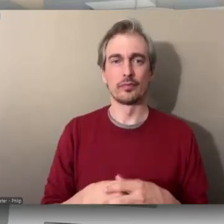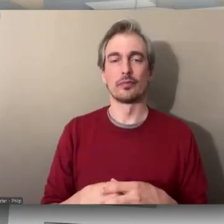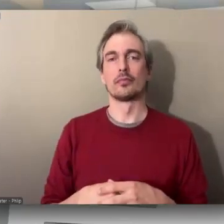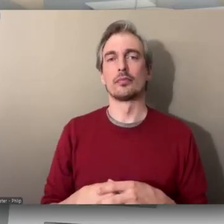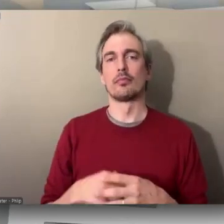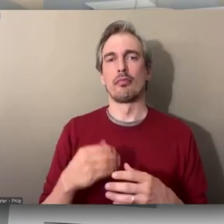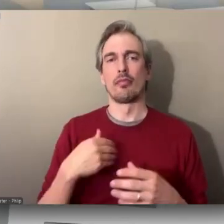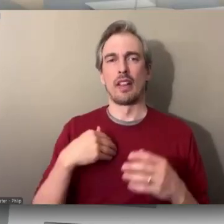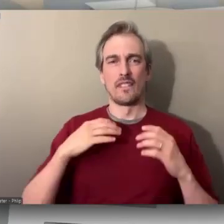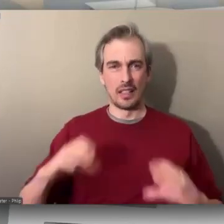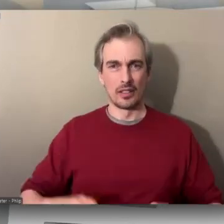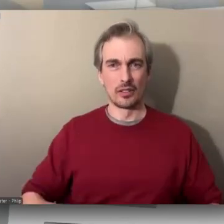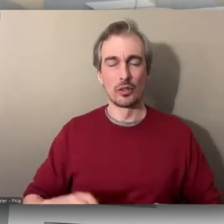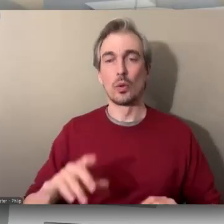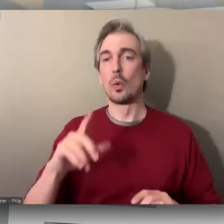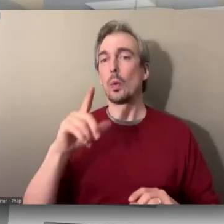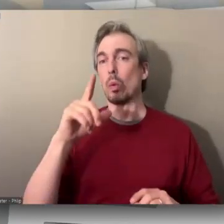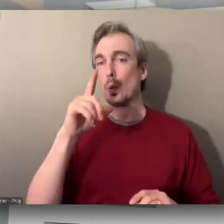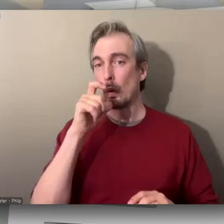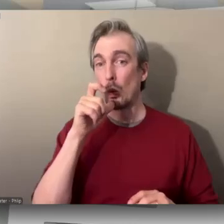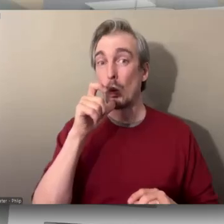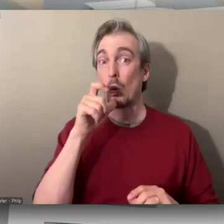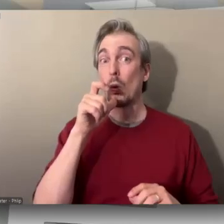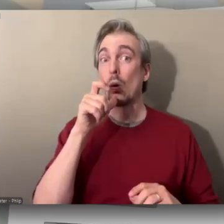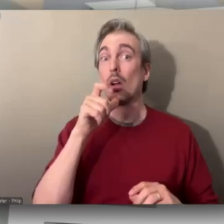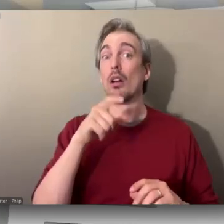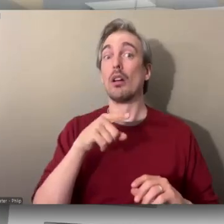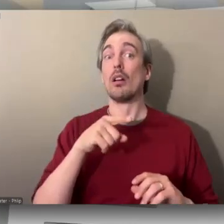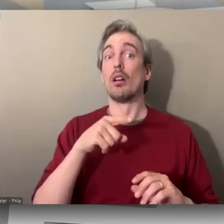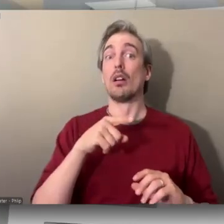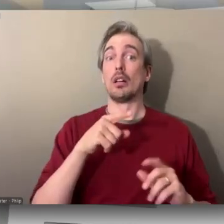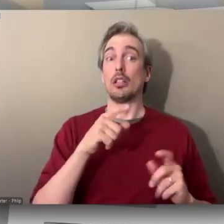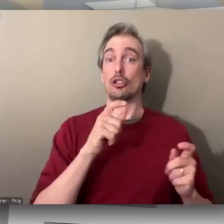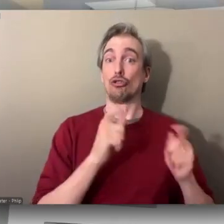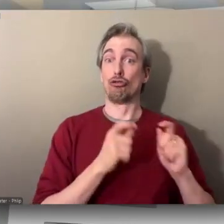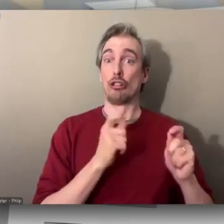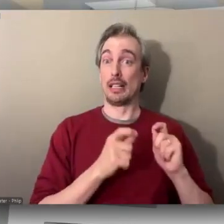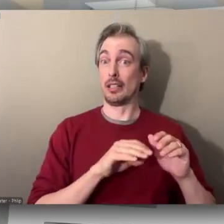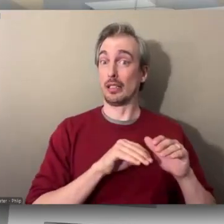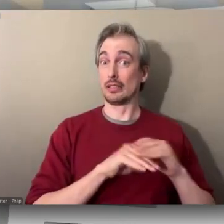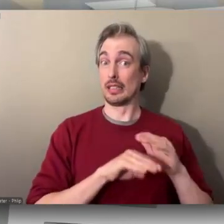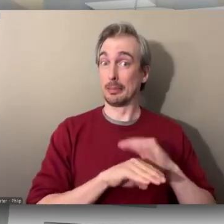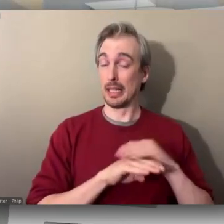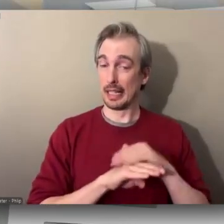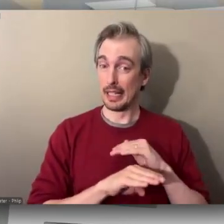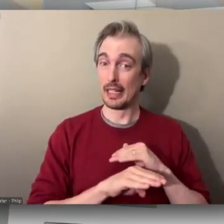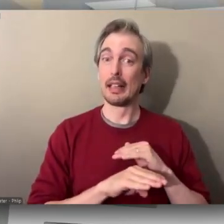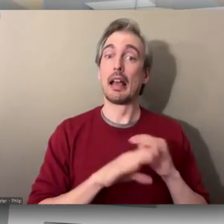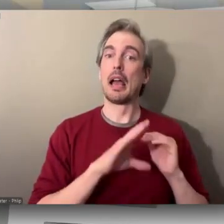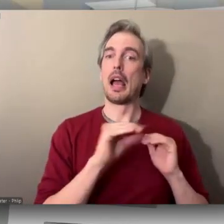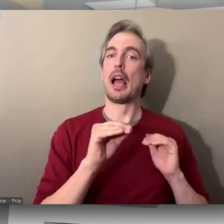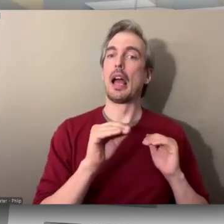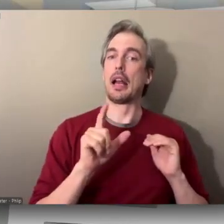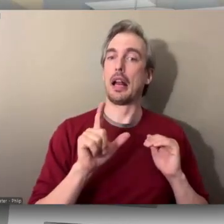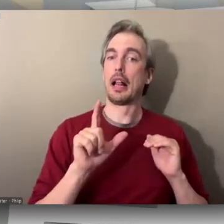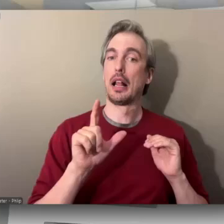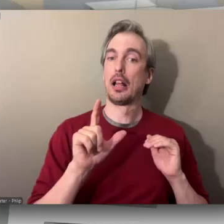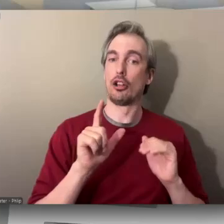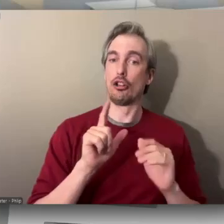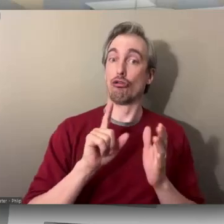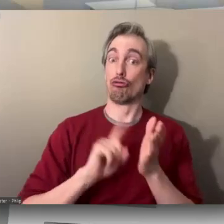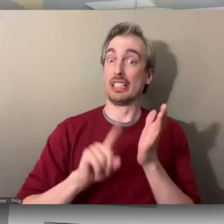done things to make both their venues and their websites more accessible. And the data... It